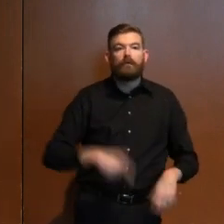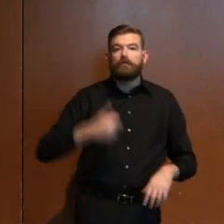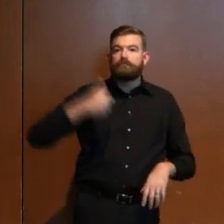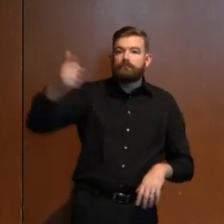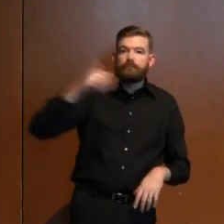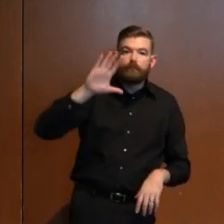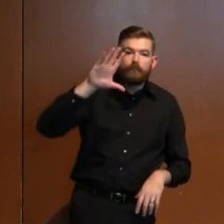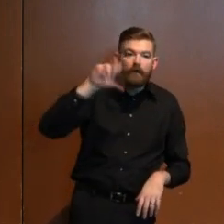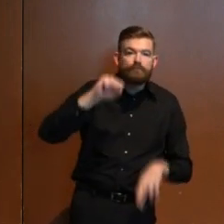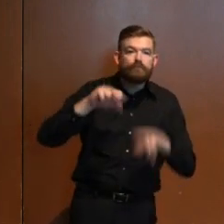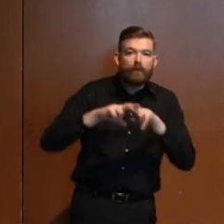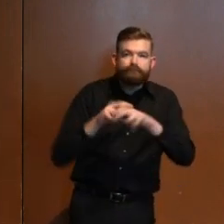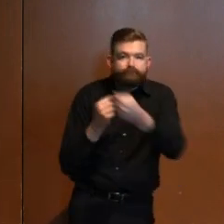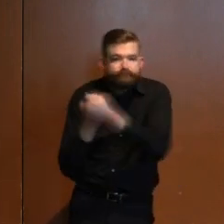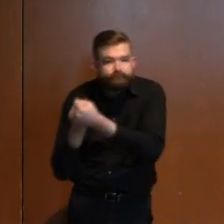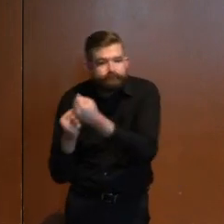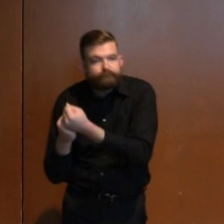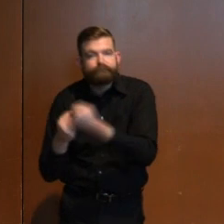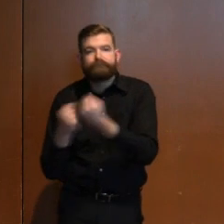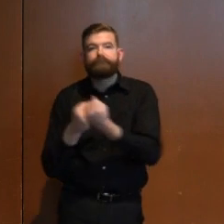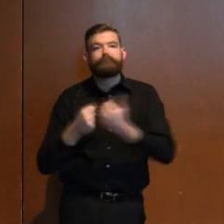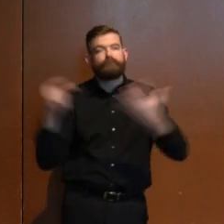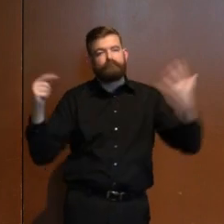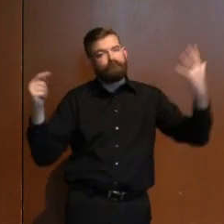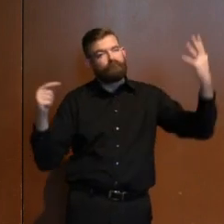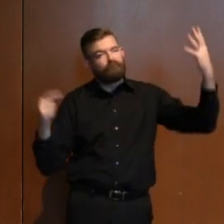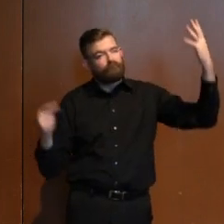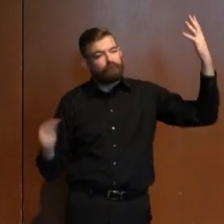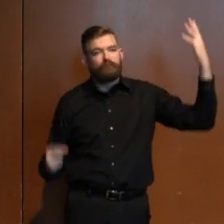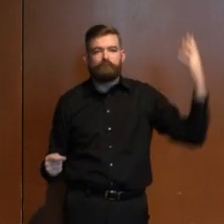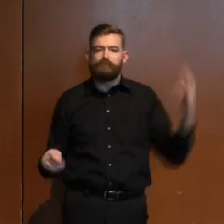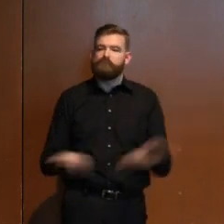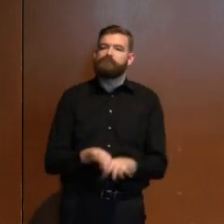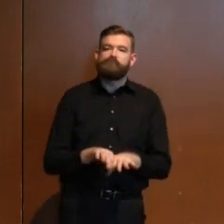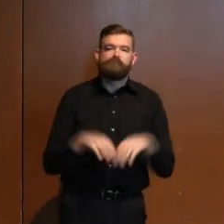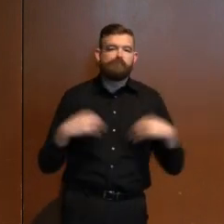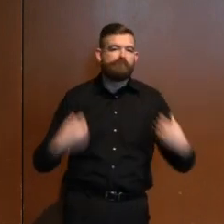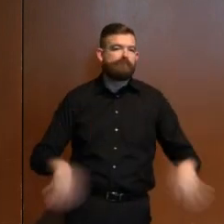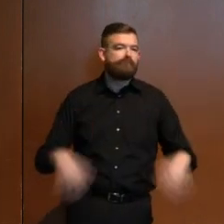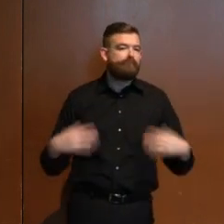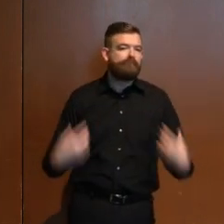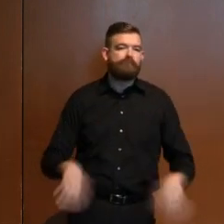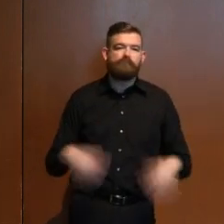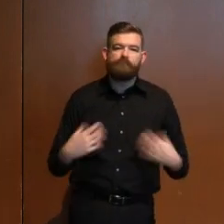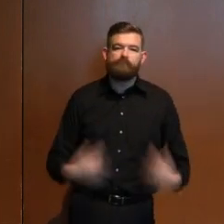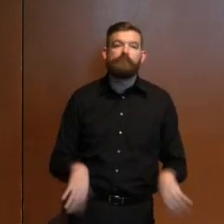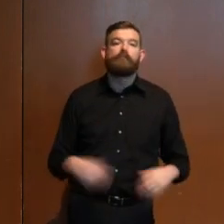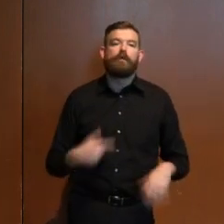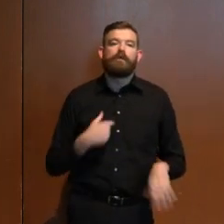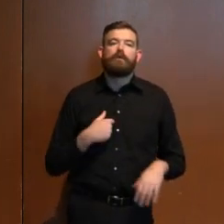PERSONNEL. SMALL BUSINESS SUPPORT, HOSPITAL SUPPORT, MASS TRANSIT